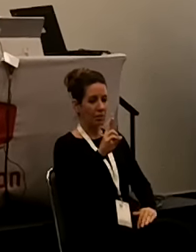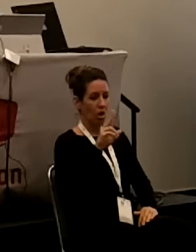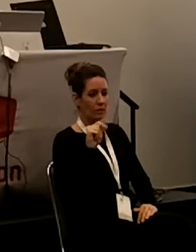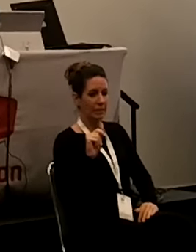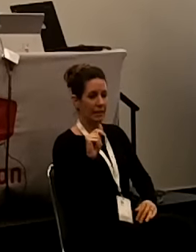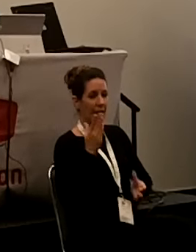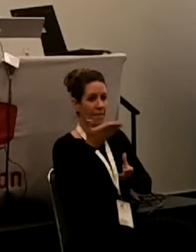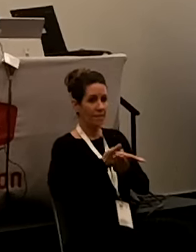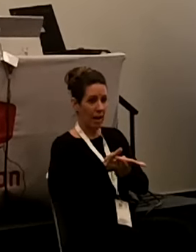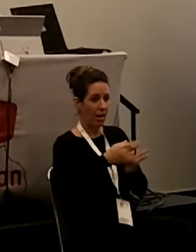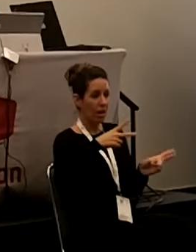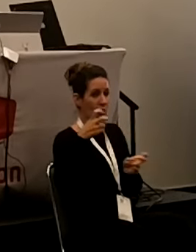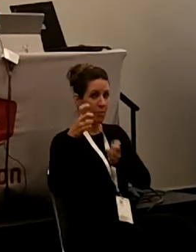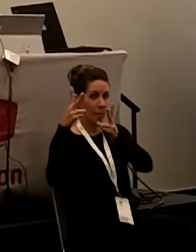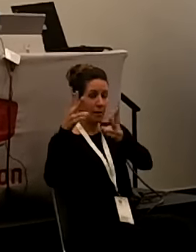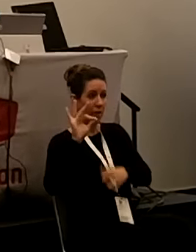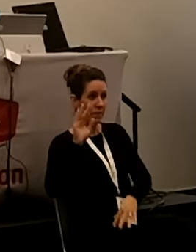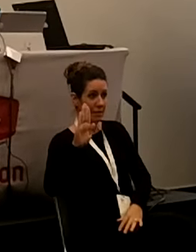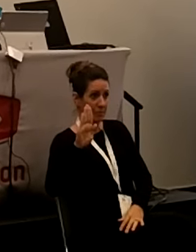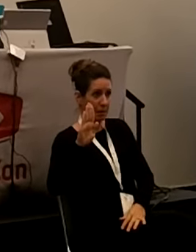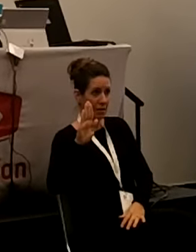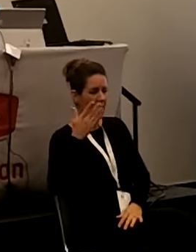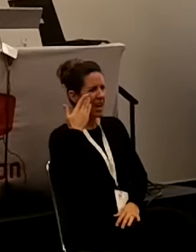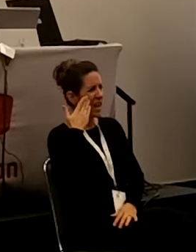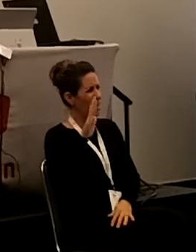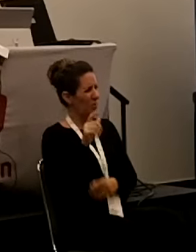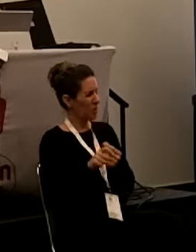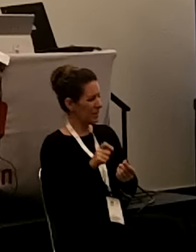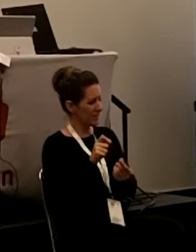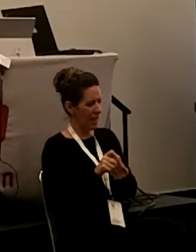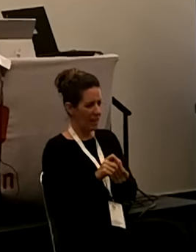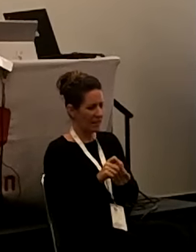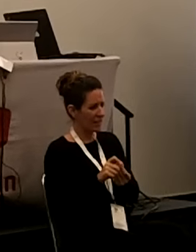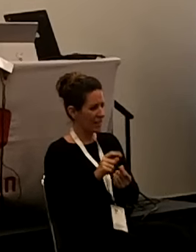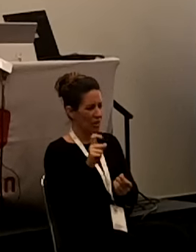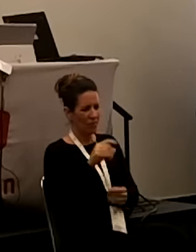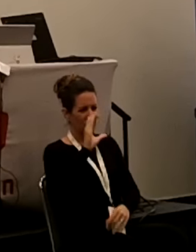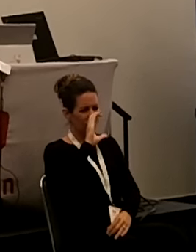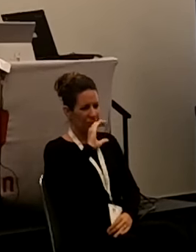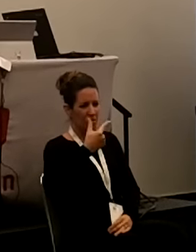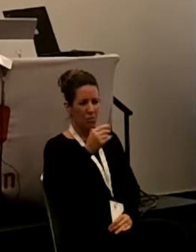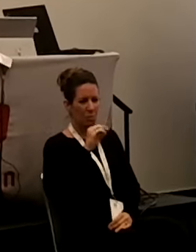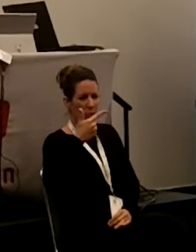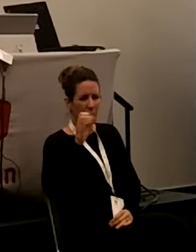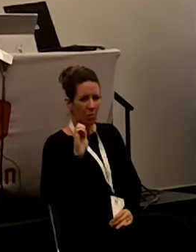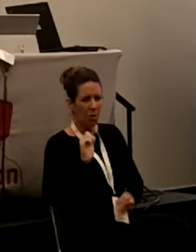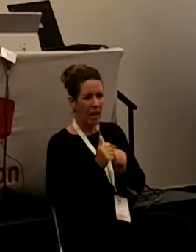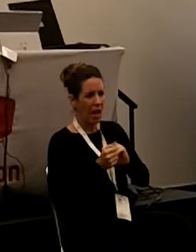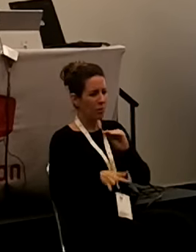to put it on Facebook, I don't know what it is exactly, you're gonna have to Google it, how to add captions, something,